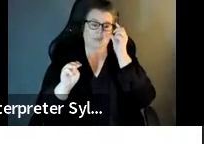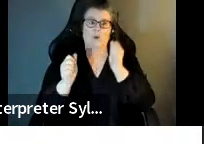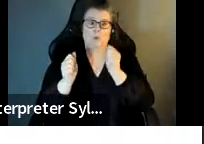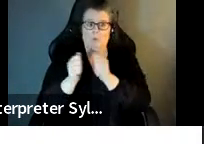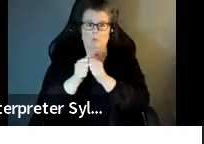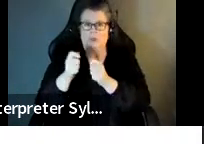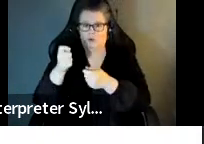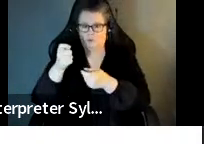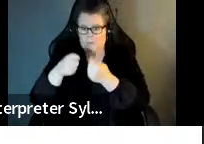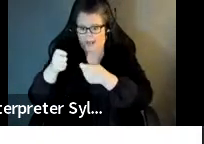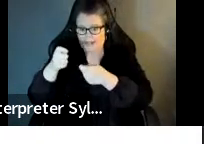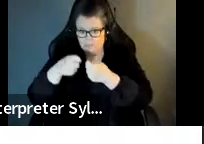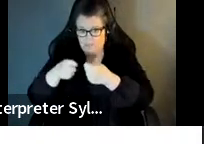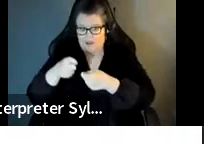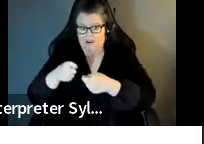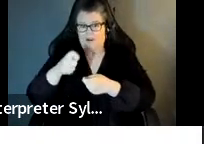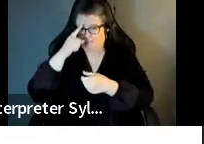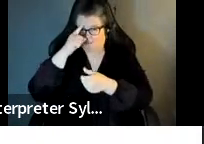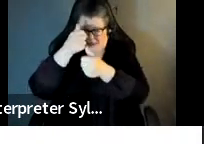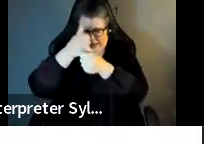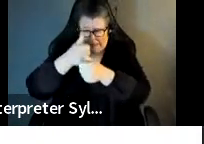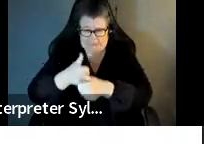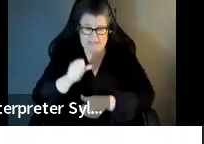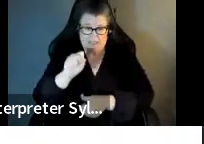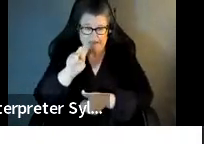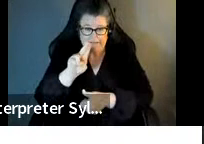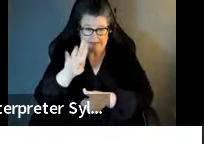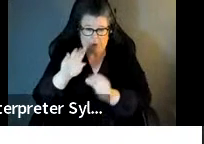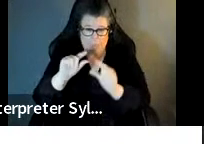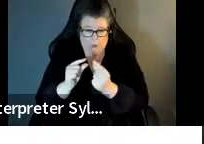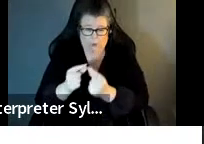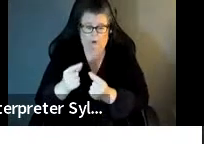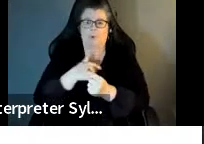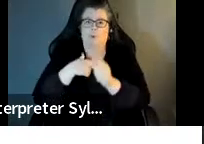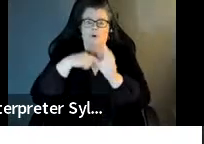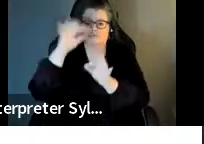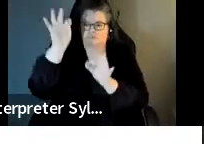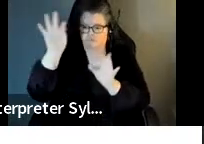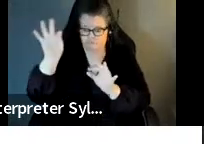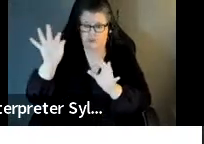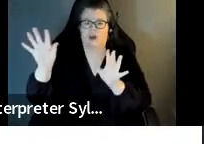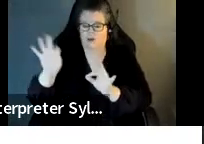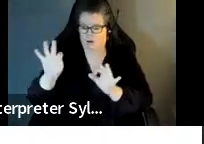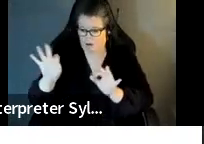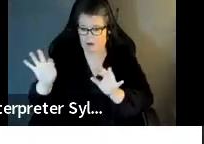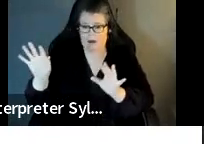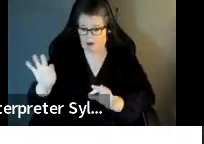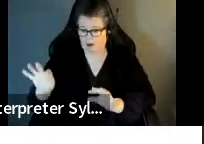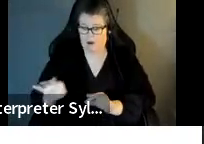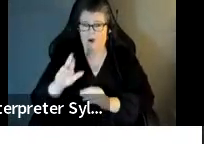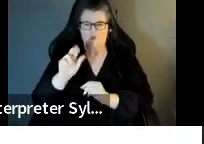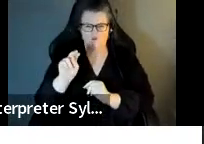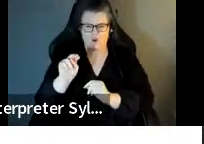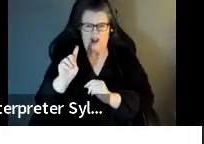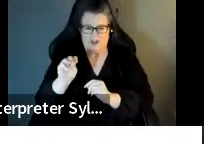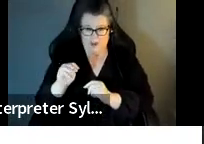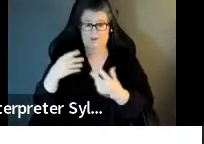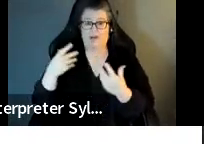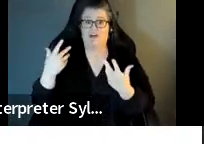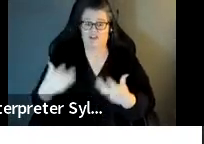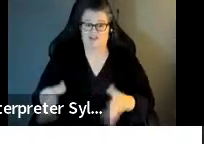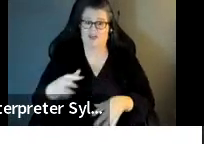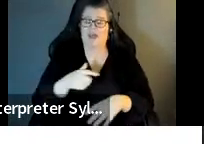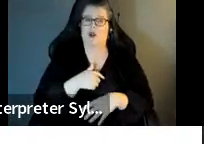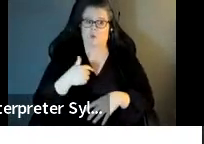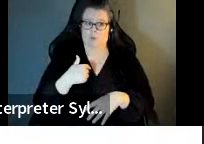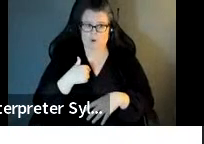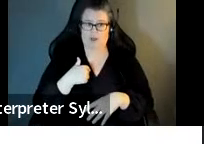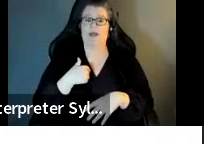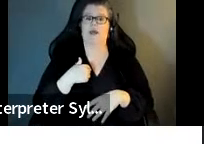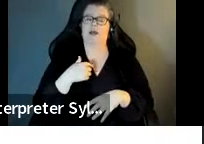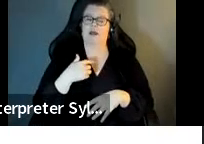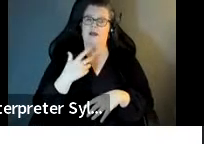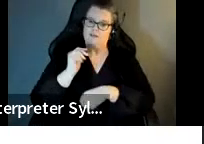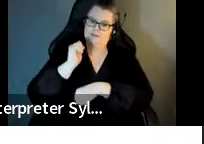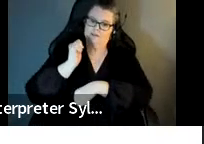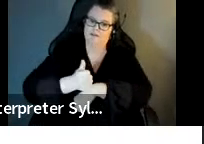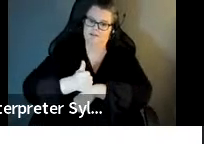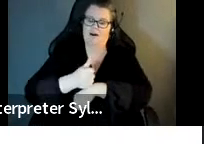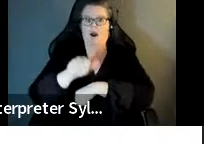and we split them to obtain a virtual or a synthetic sample that will now have proportions